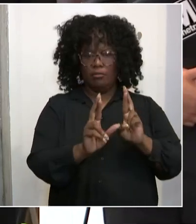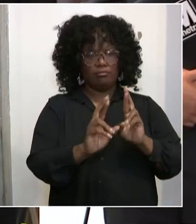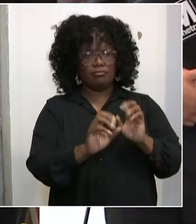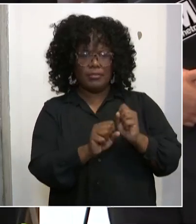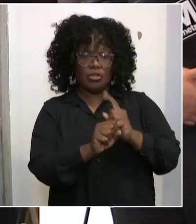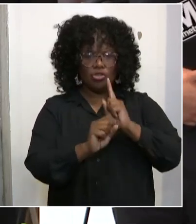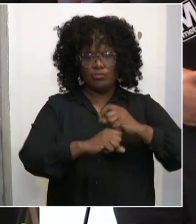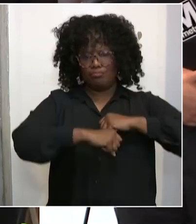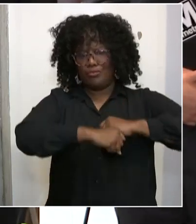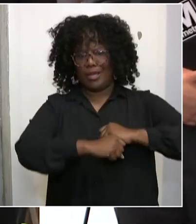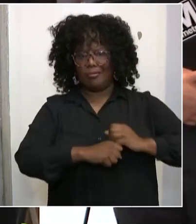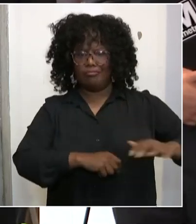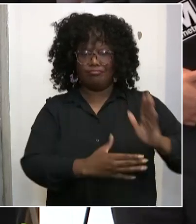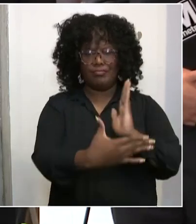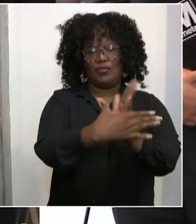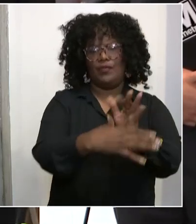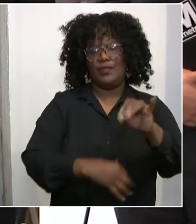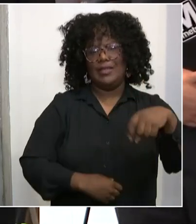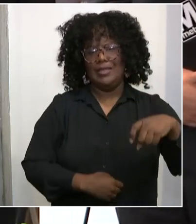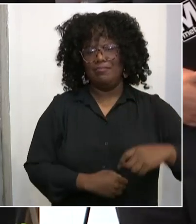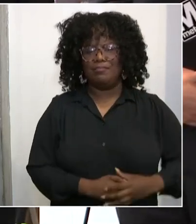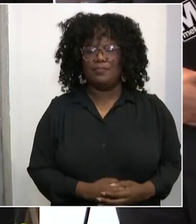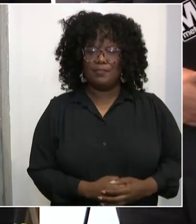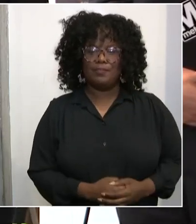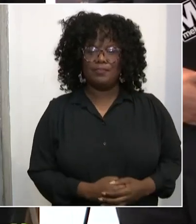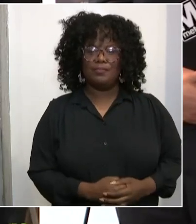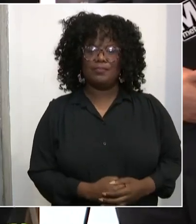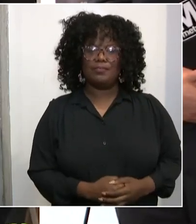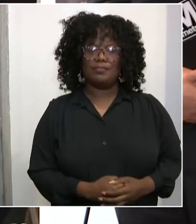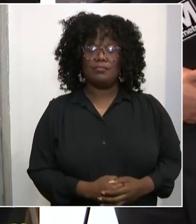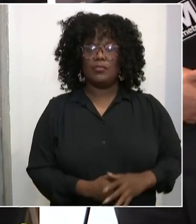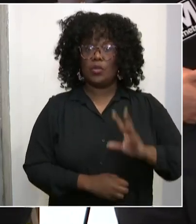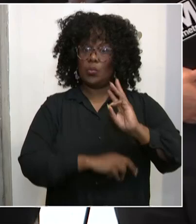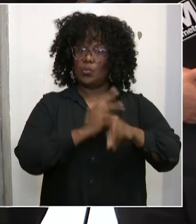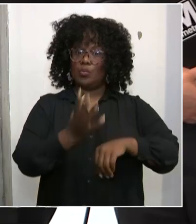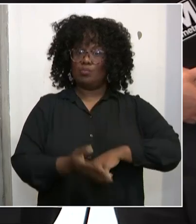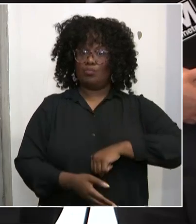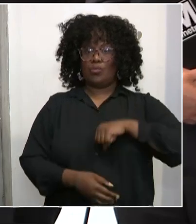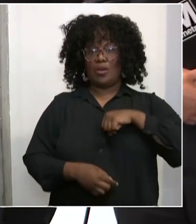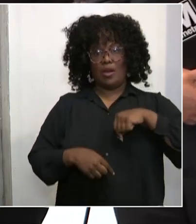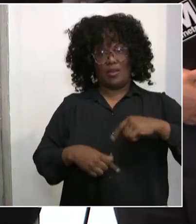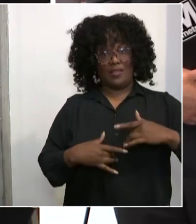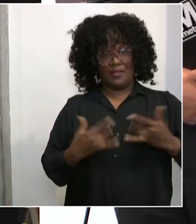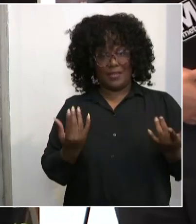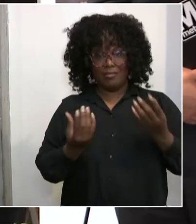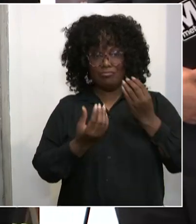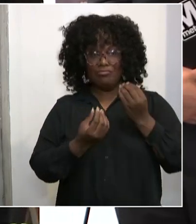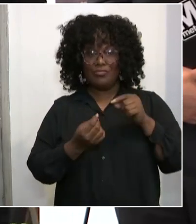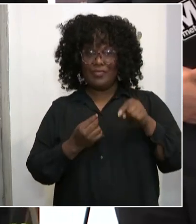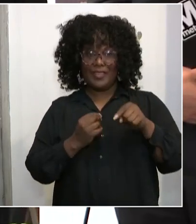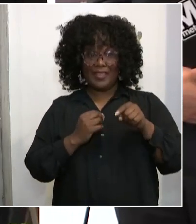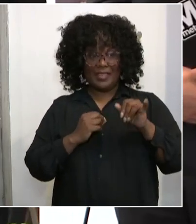It's an event that's really designated as a national special security. Event and the United States Secret Service is the lead and at some point